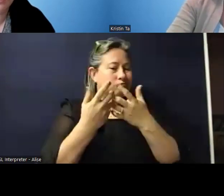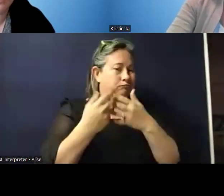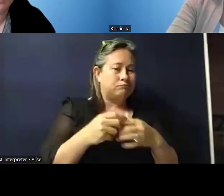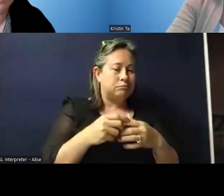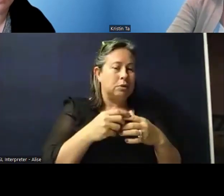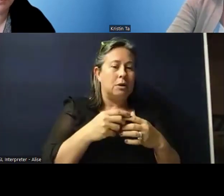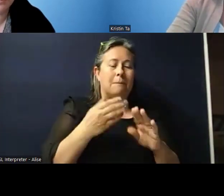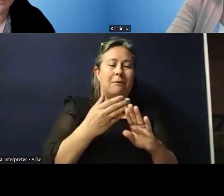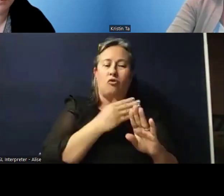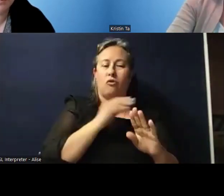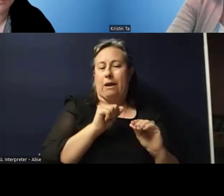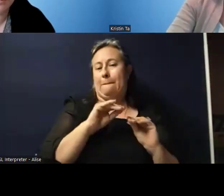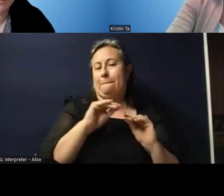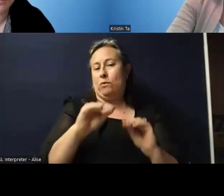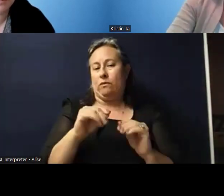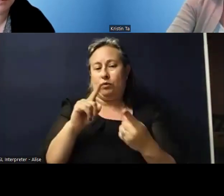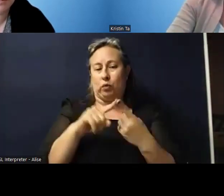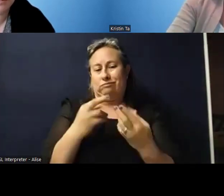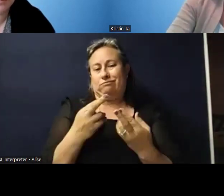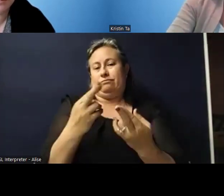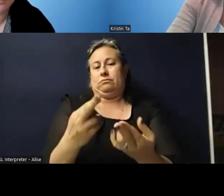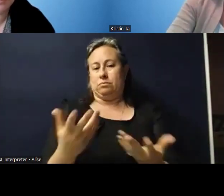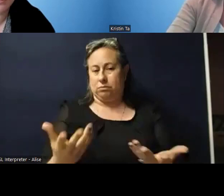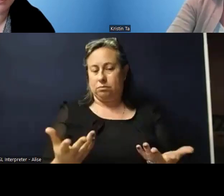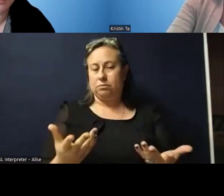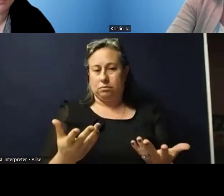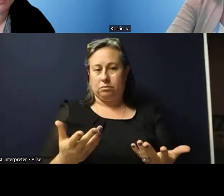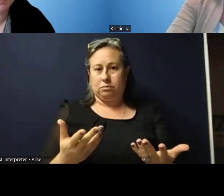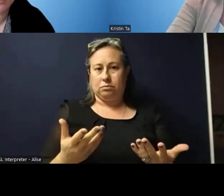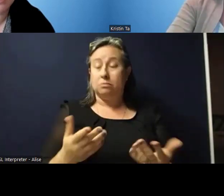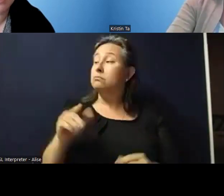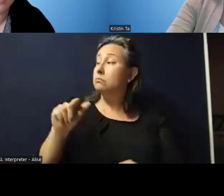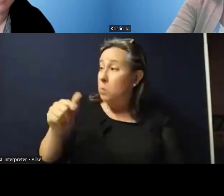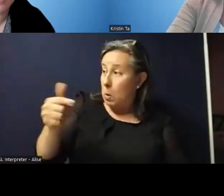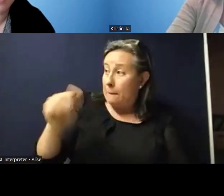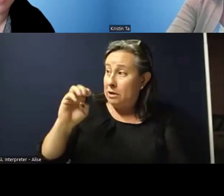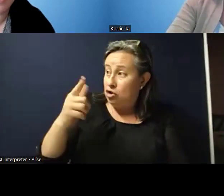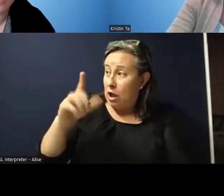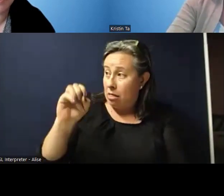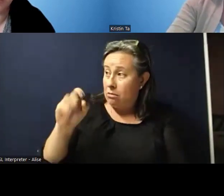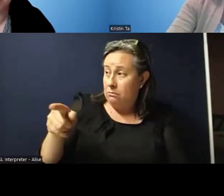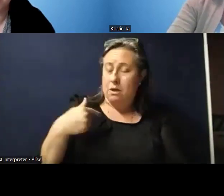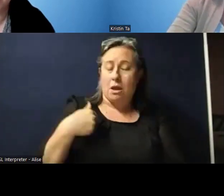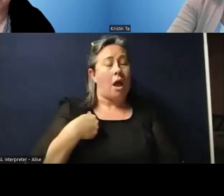So ... Michelle Bulls: Yeah. Ki-cha Flash-Zapata: ... if ... Go ahead, Michelle. Michelle Bulls: No, I was agreeing with you.